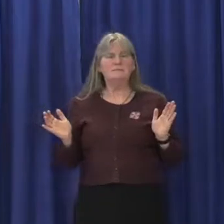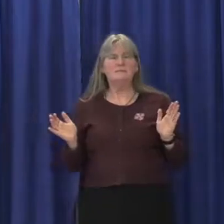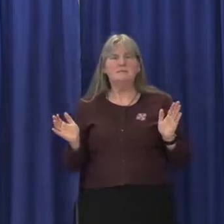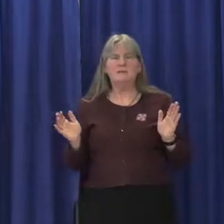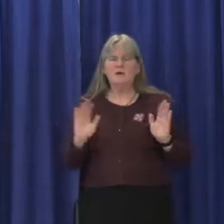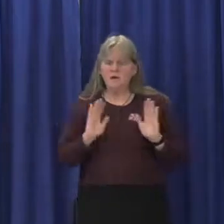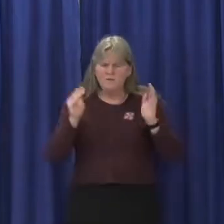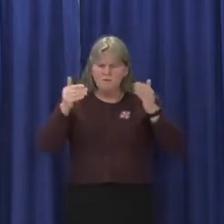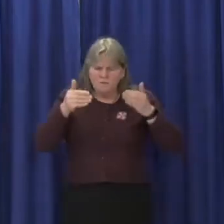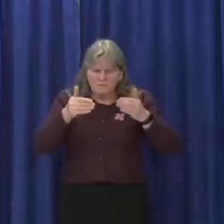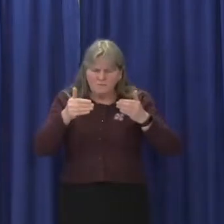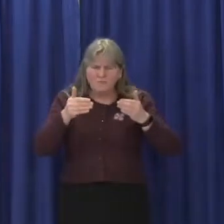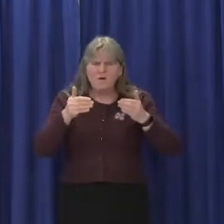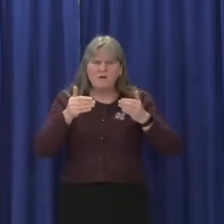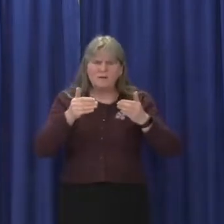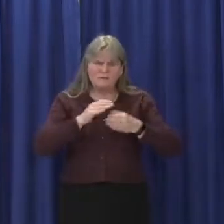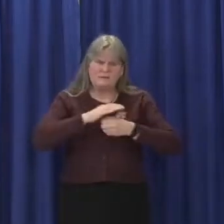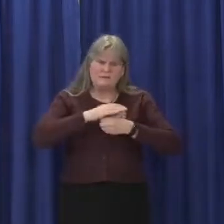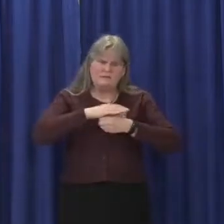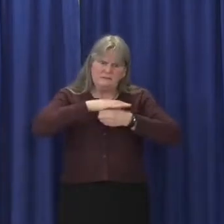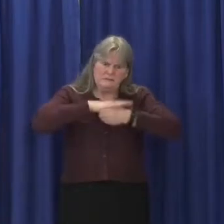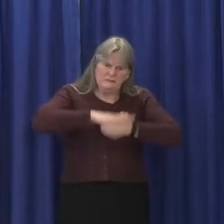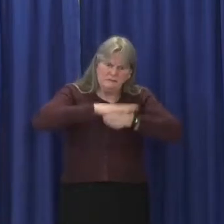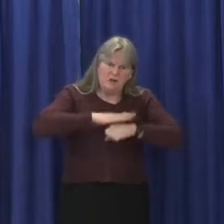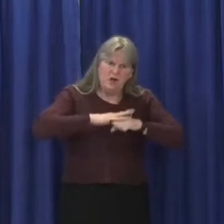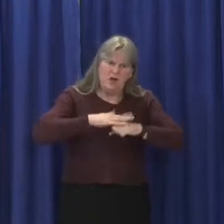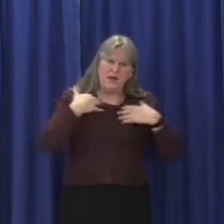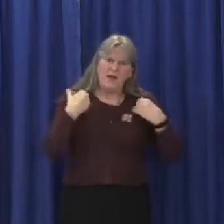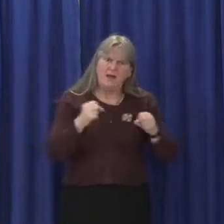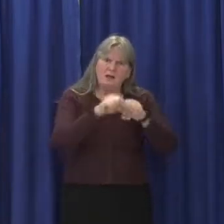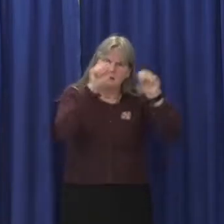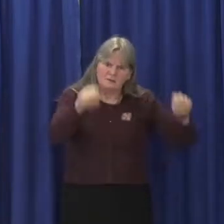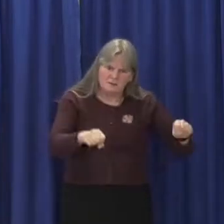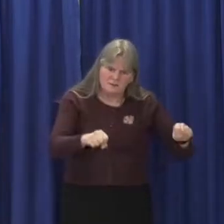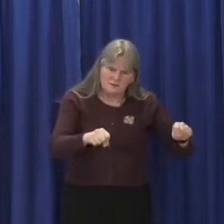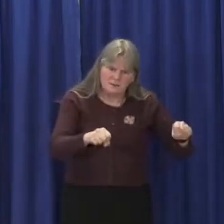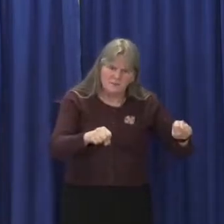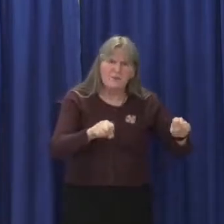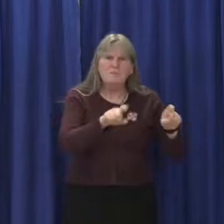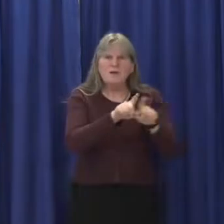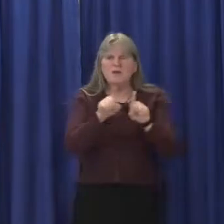on the strain of the medical systems, but also trying our best to do the least societal